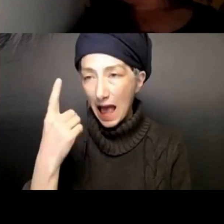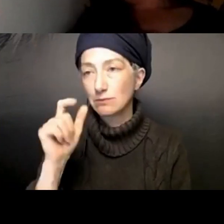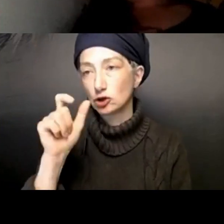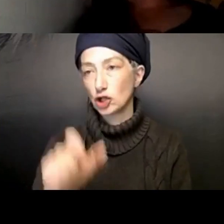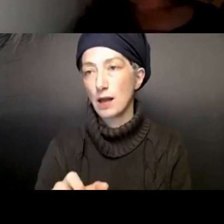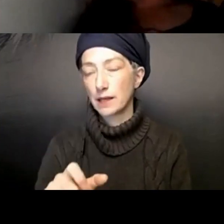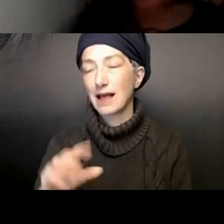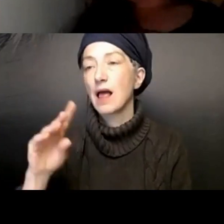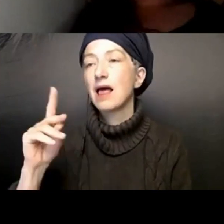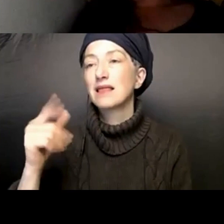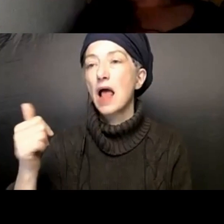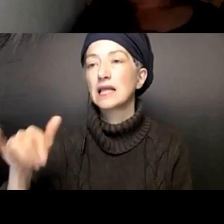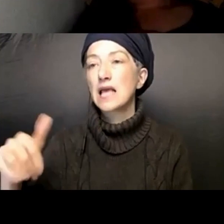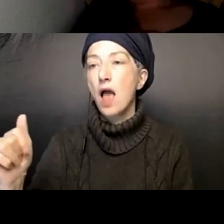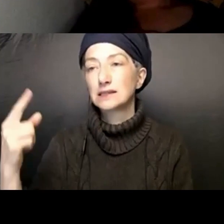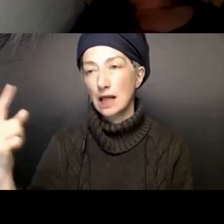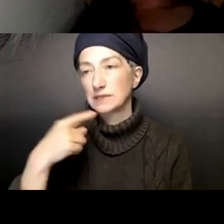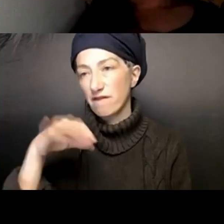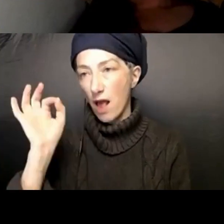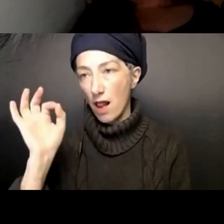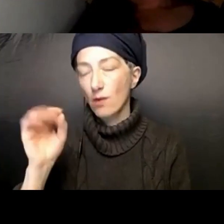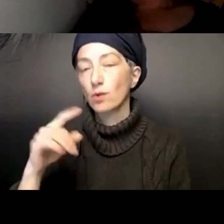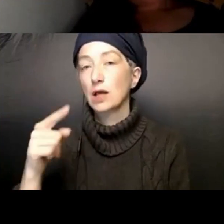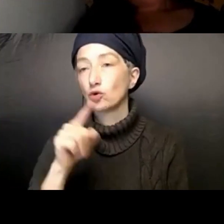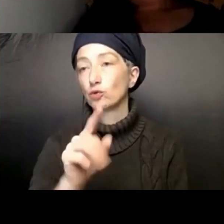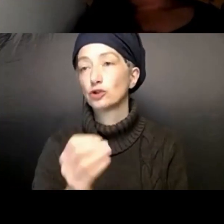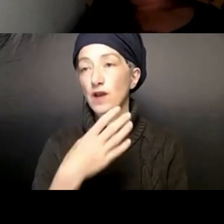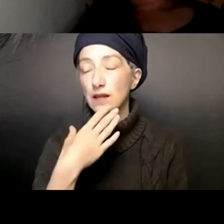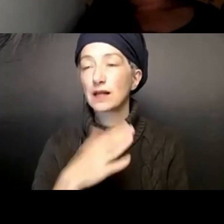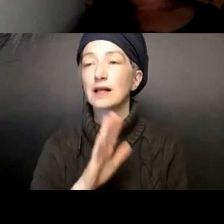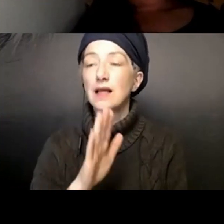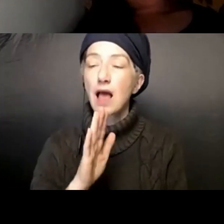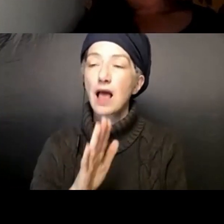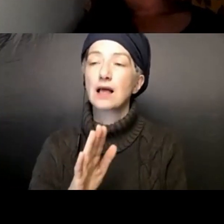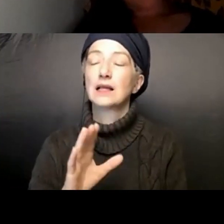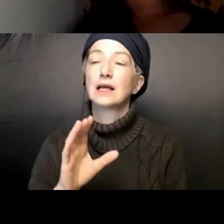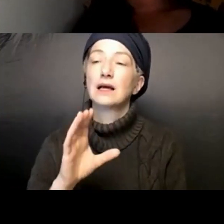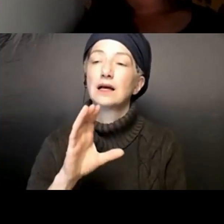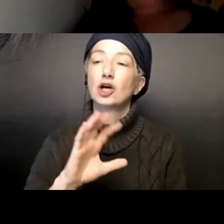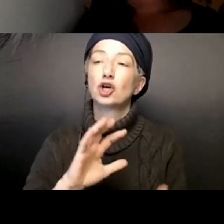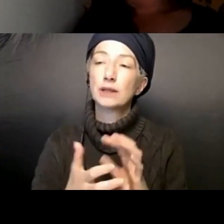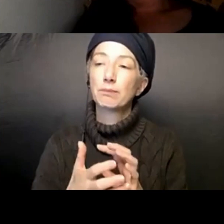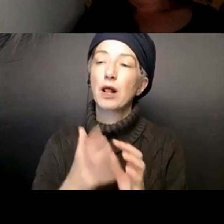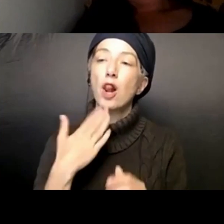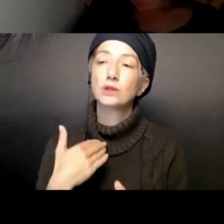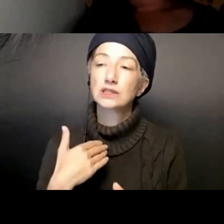And then you have to tell us one of your crip pleasures that begins with that letter. So, to give an example: